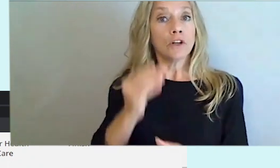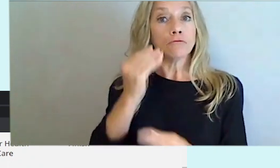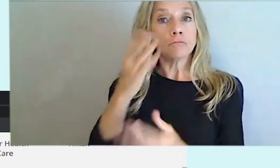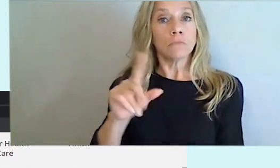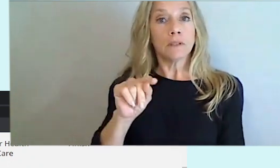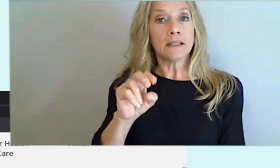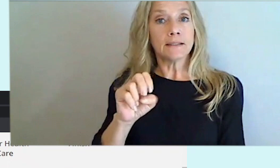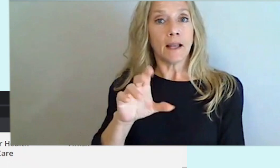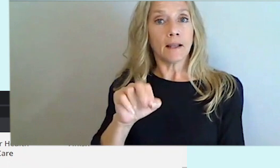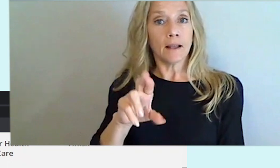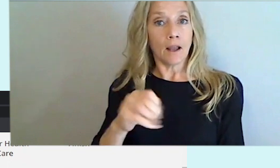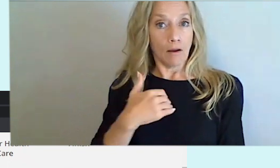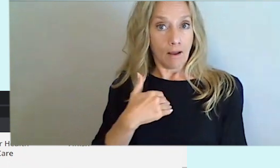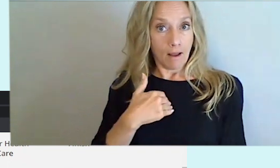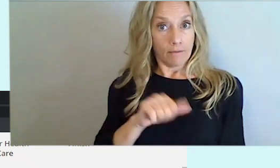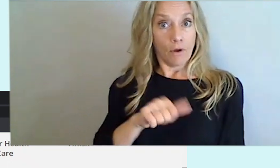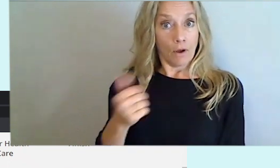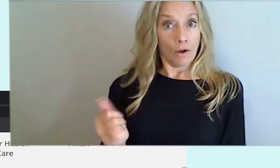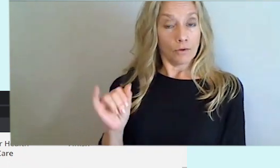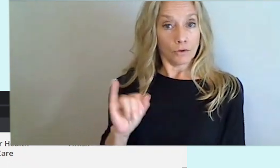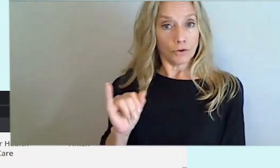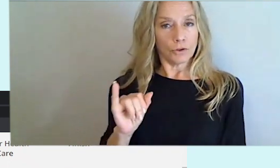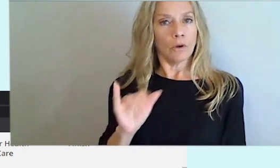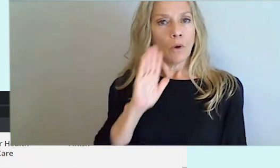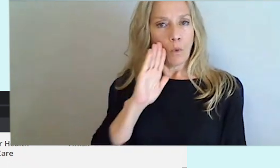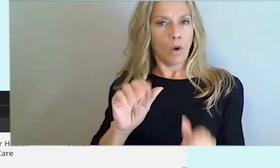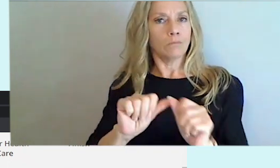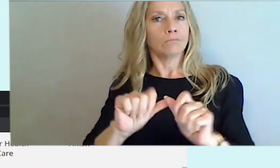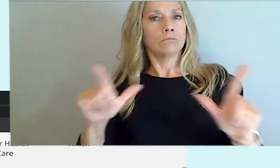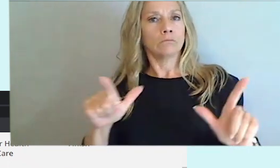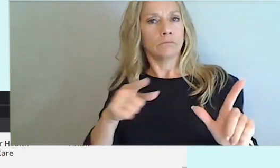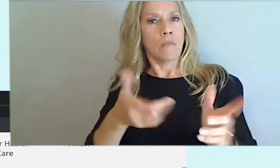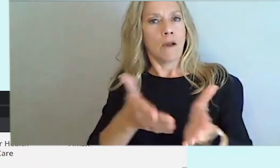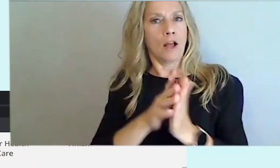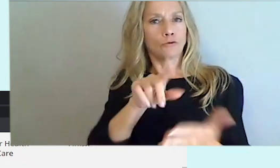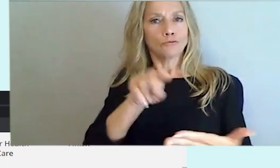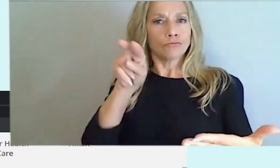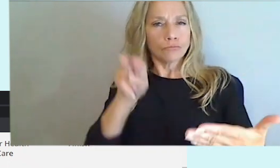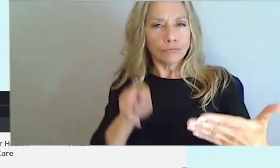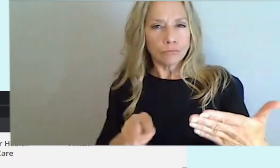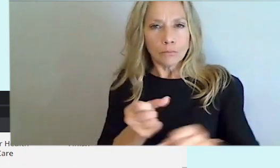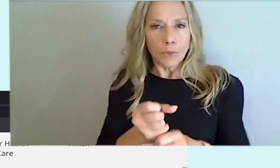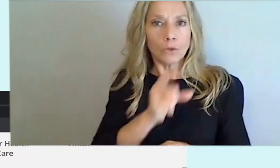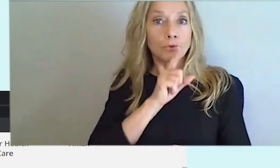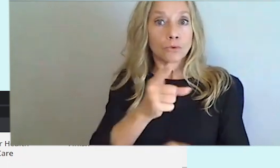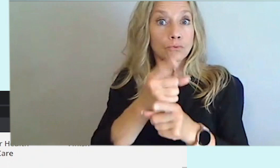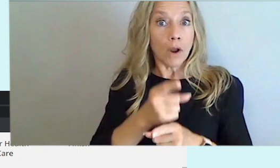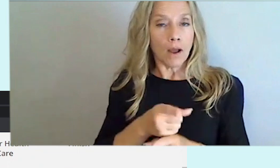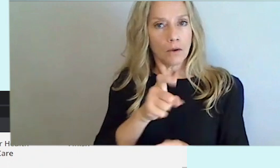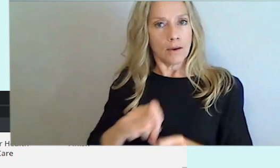you would be brought to a screen to review the information on file and you could add new insurance on that page.